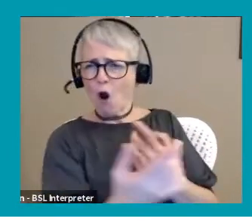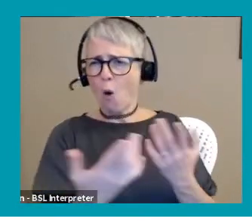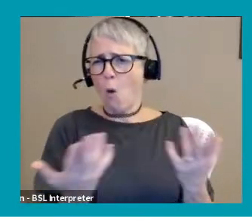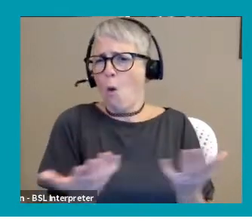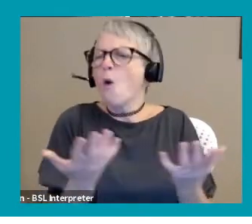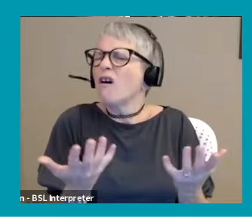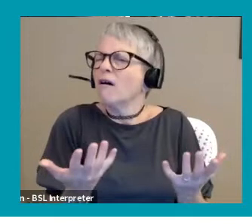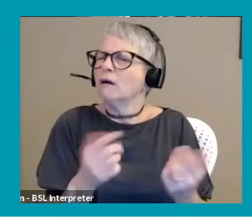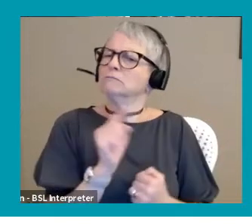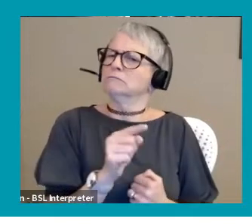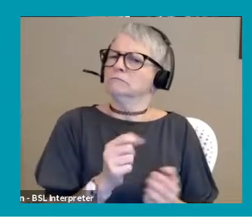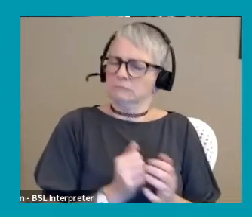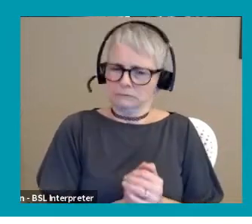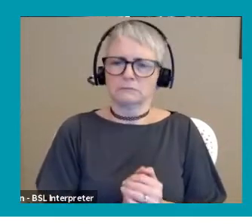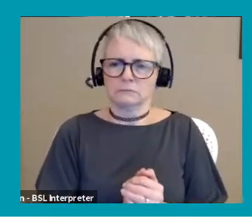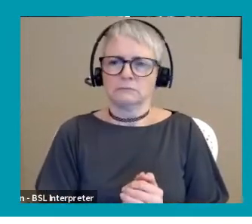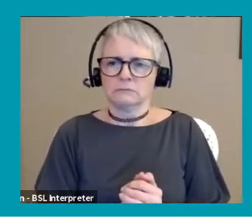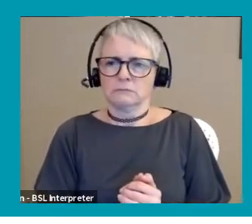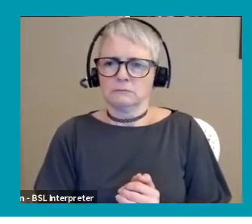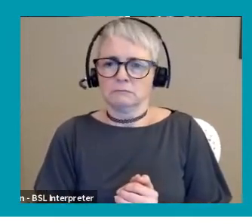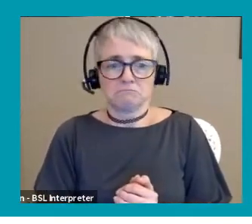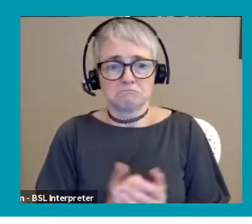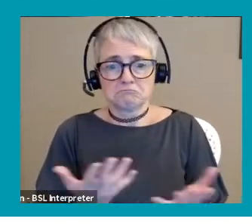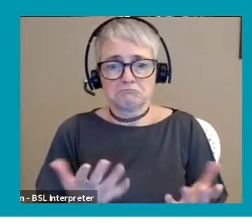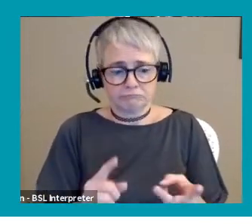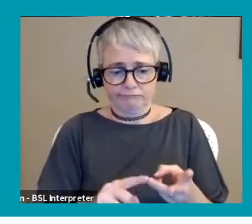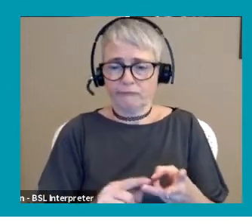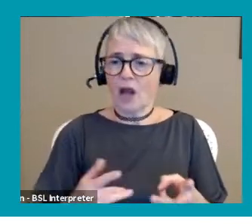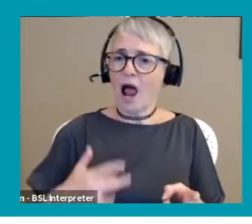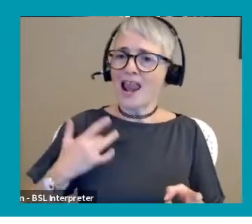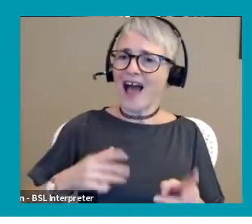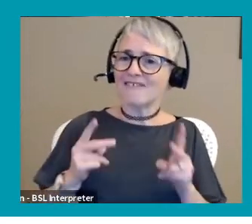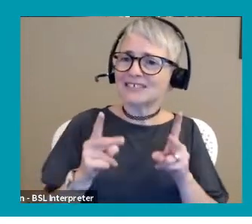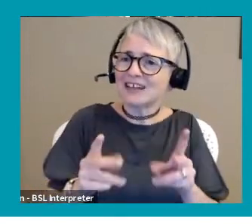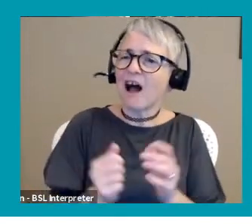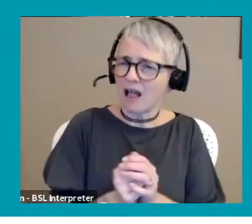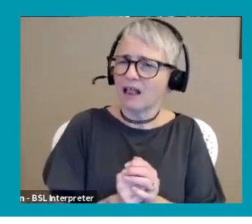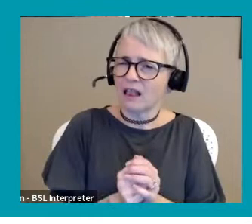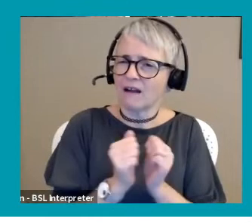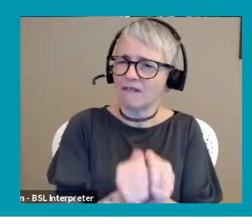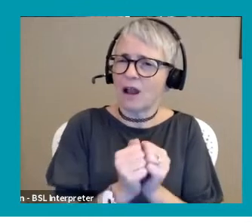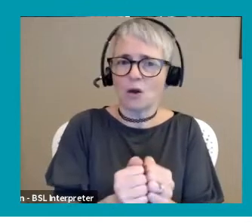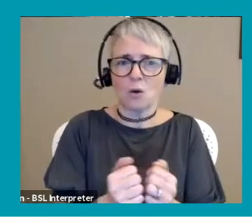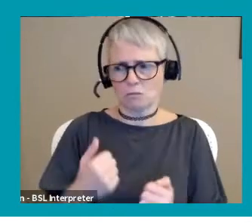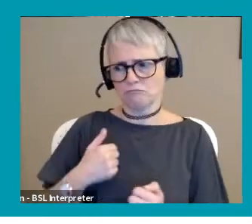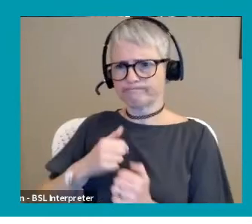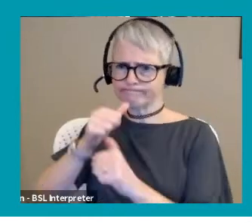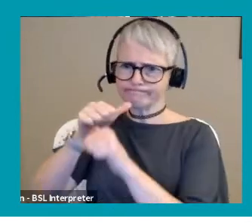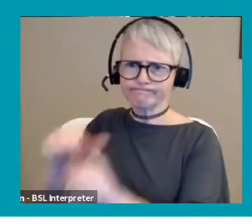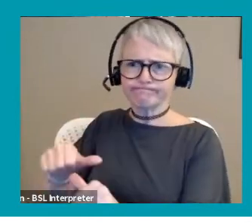Then there is also lifestyle values. So those are things like family and friends are really important to you.